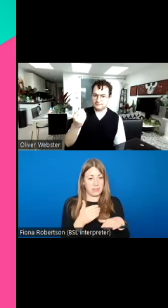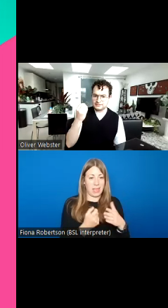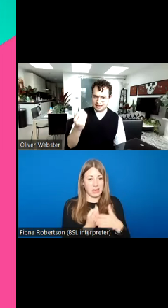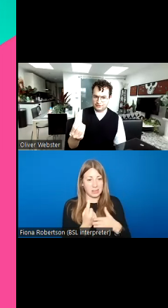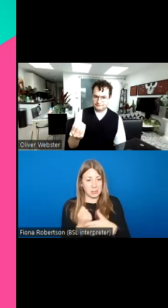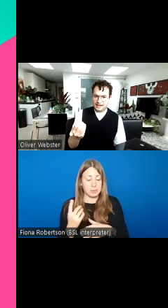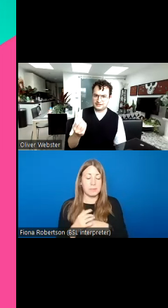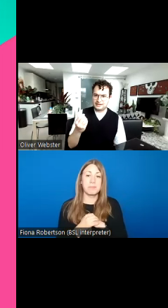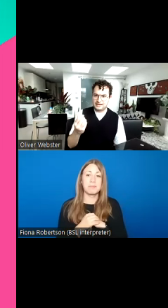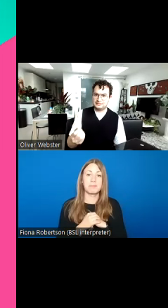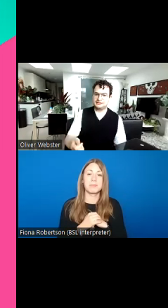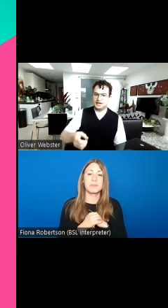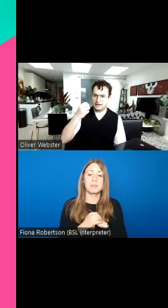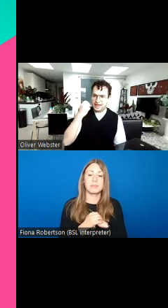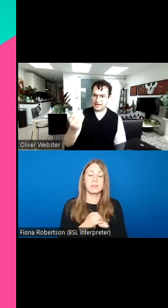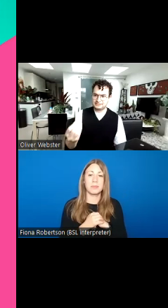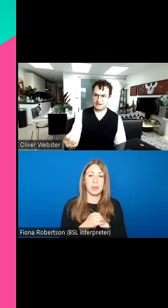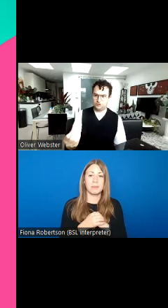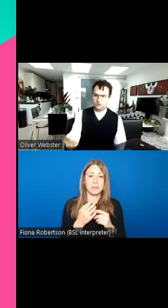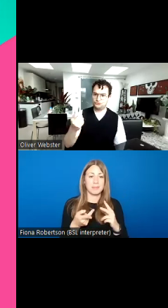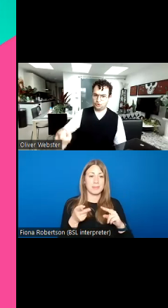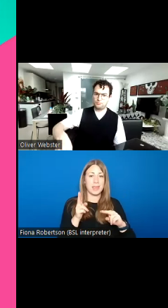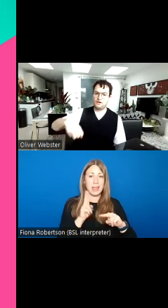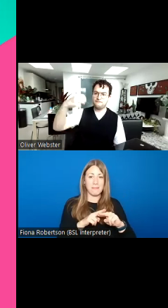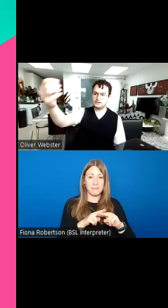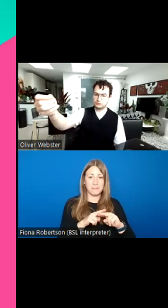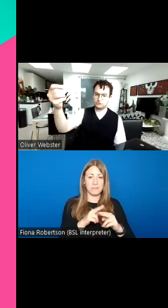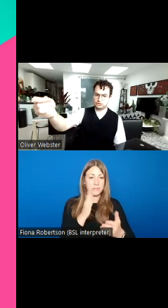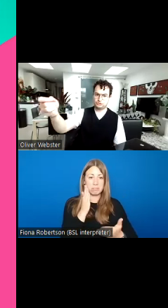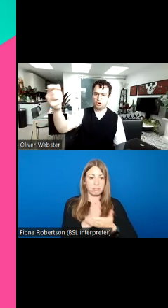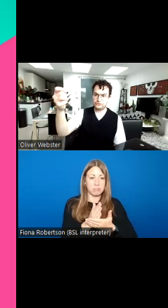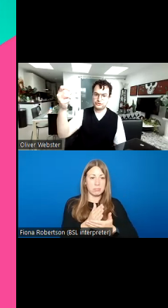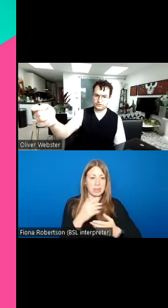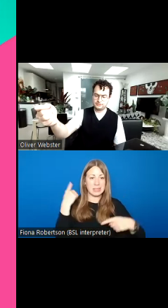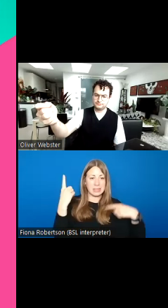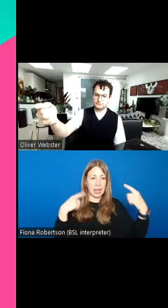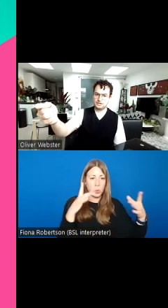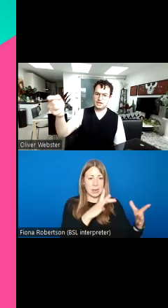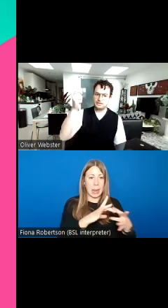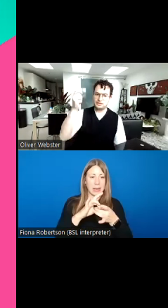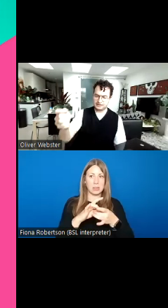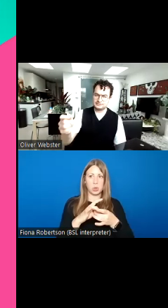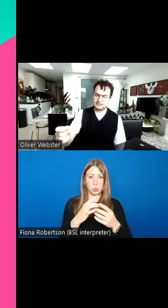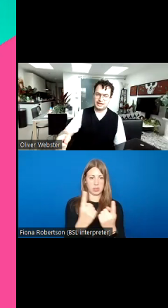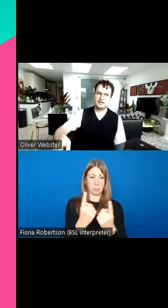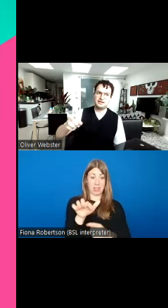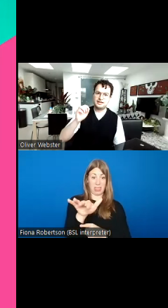if a sound effect is an evident sound from a visual cue on the screen, that is to say,